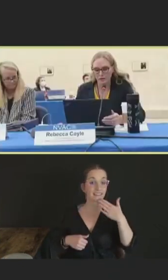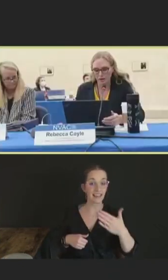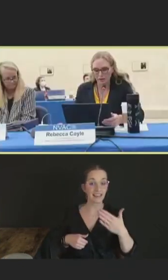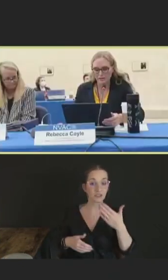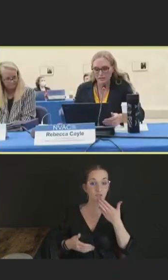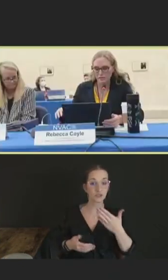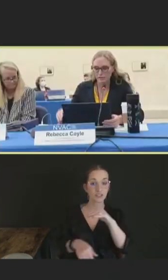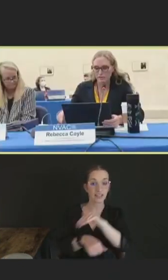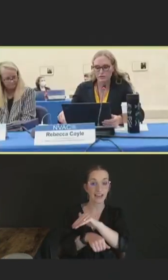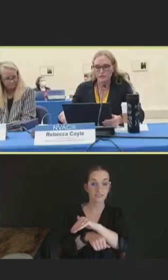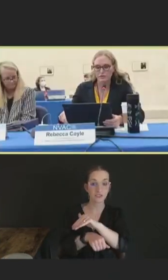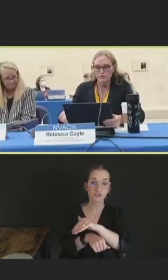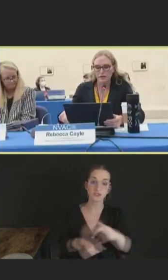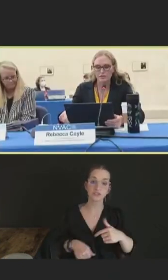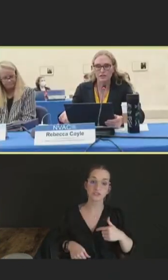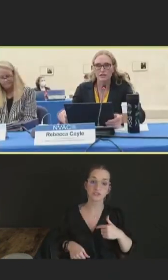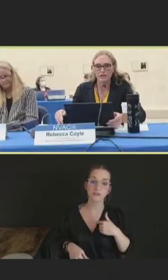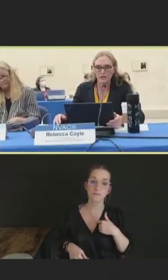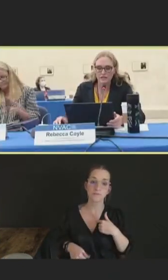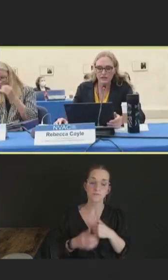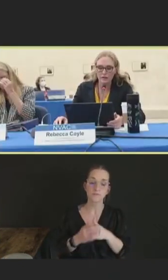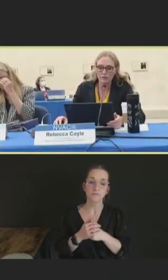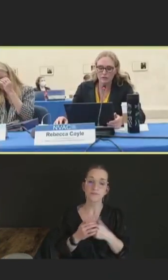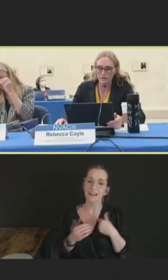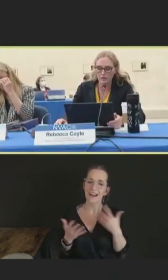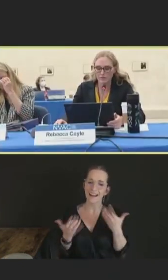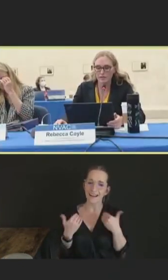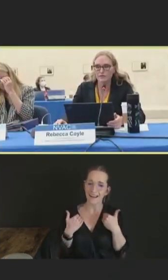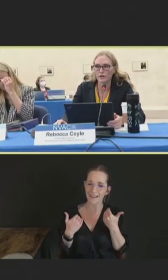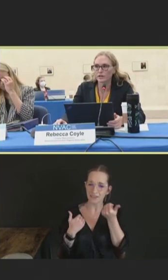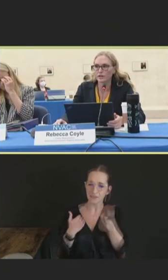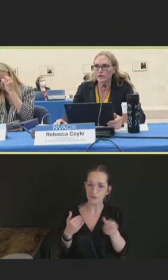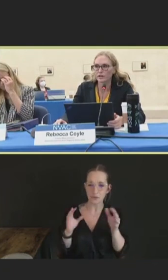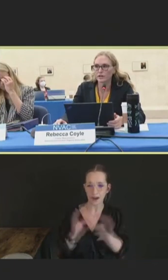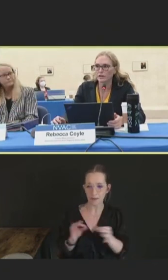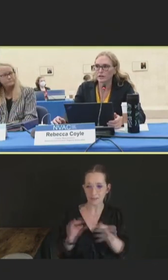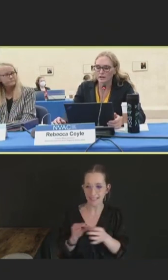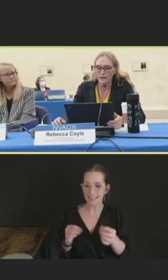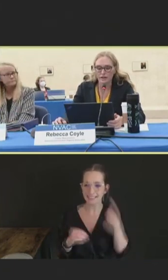the American Immunization Registry Association. I just have a couple of updates for you as Claire